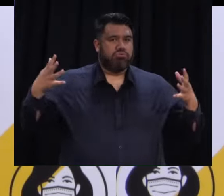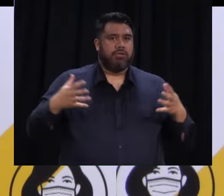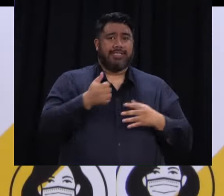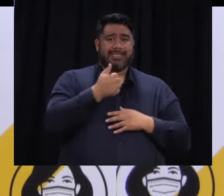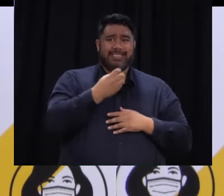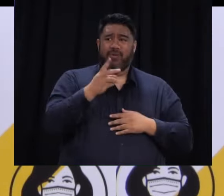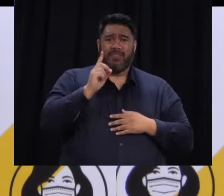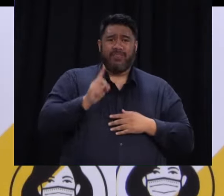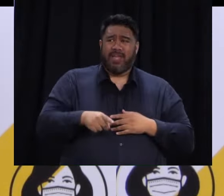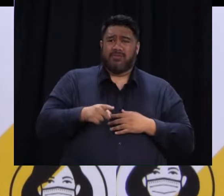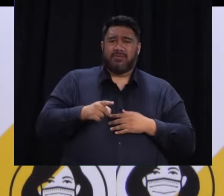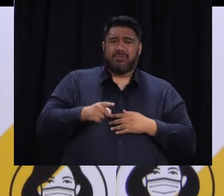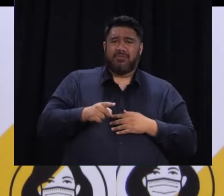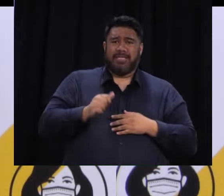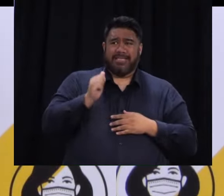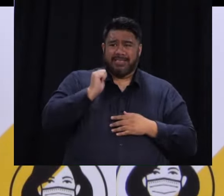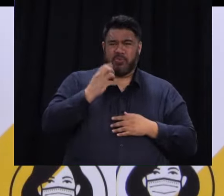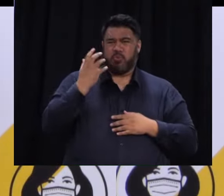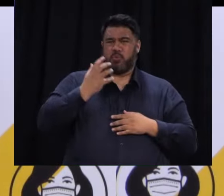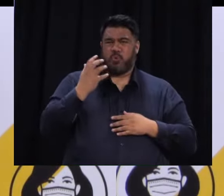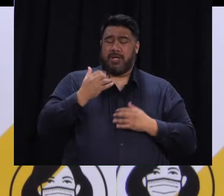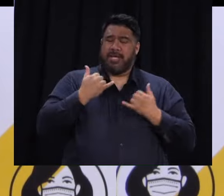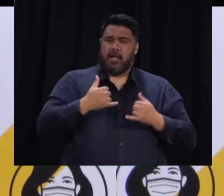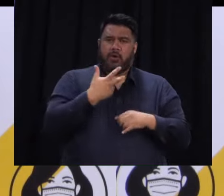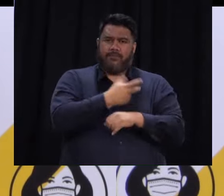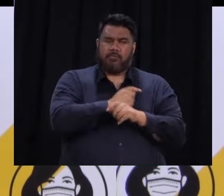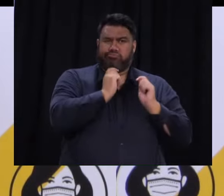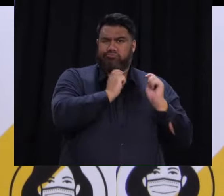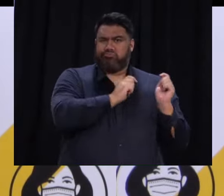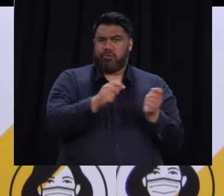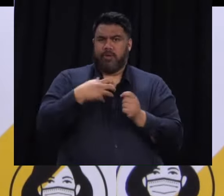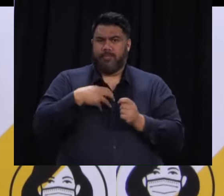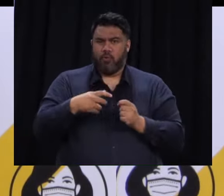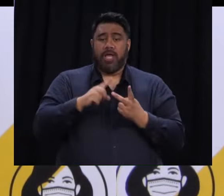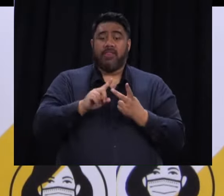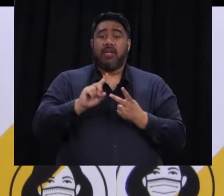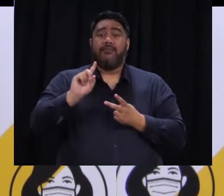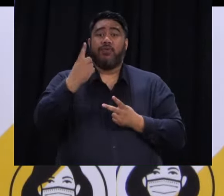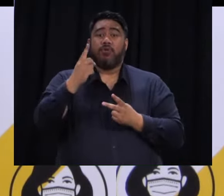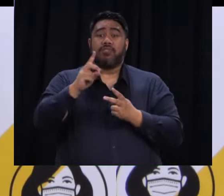now seeing is that we are really ramping up that